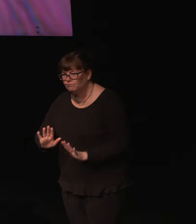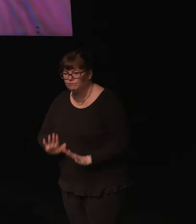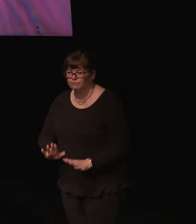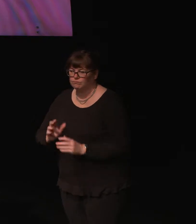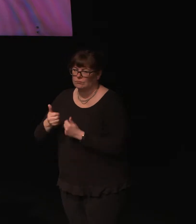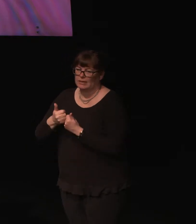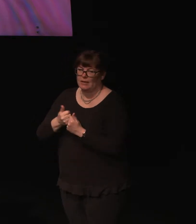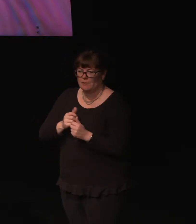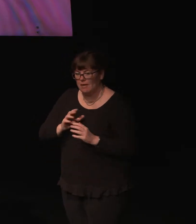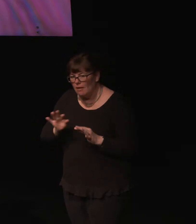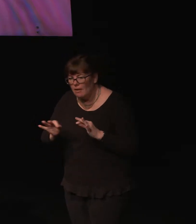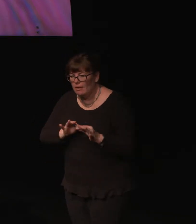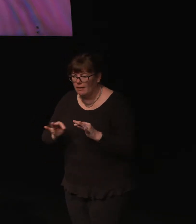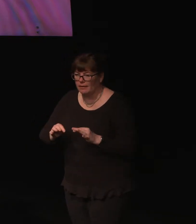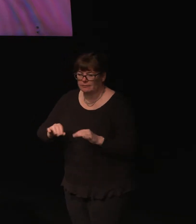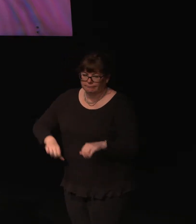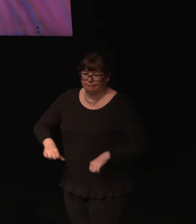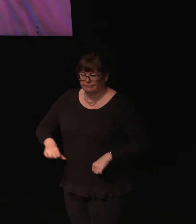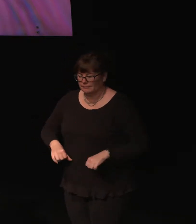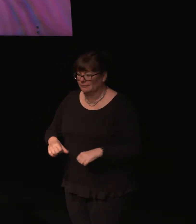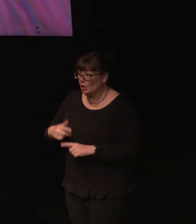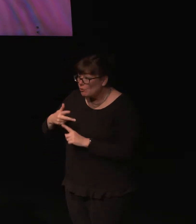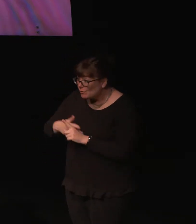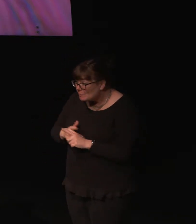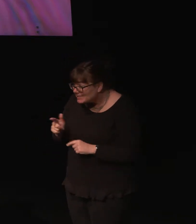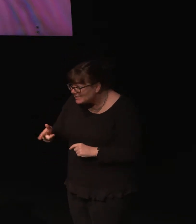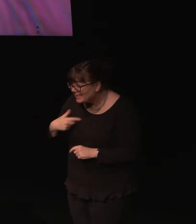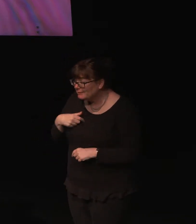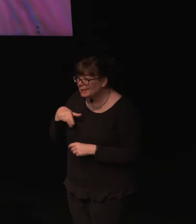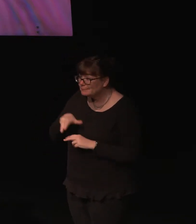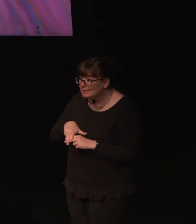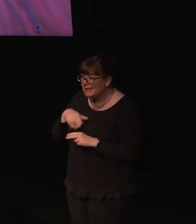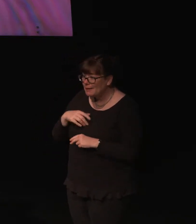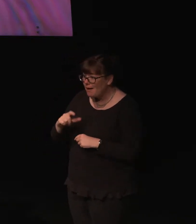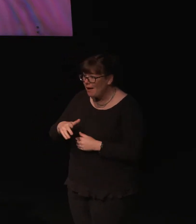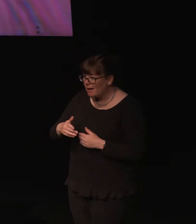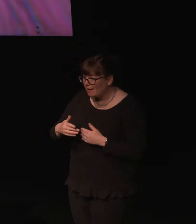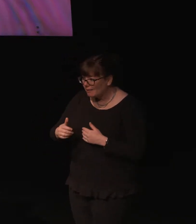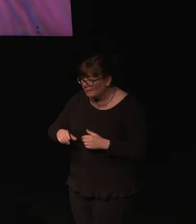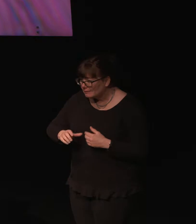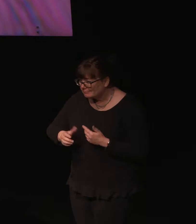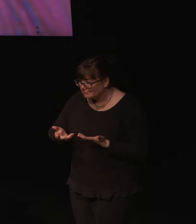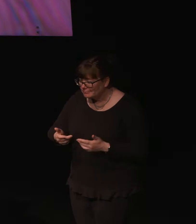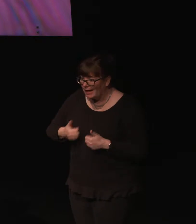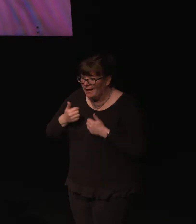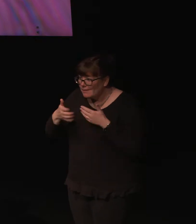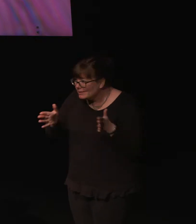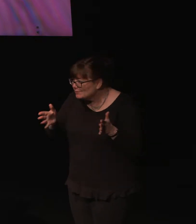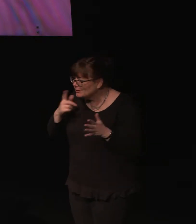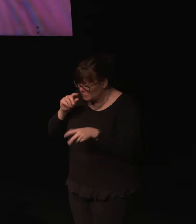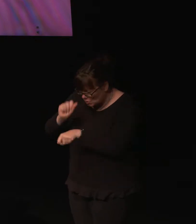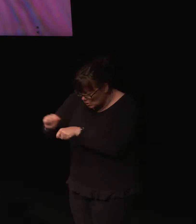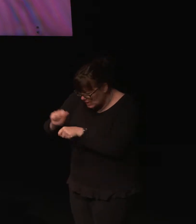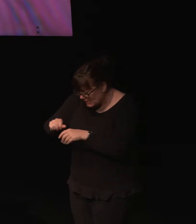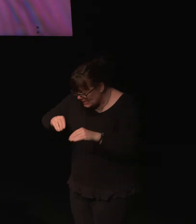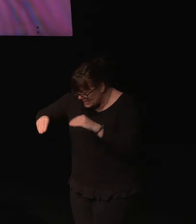Three months later, I'm sitting in my living room with a whole bunch of my friends working on this game, and I pass it to my buddy Ryan.